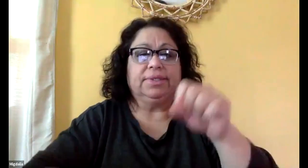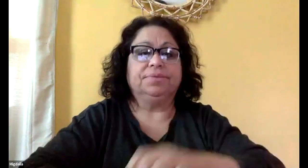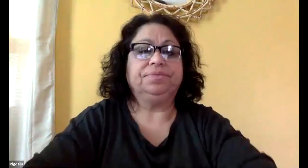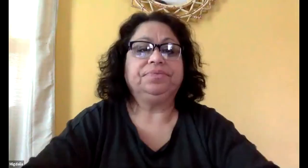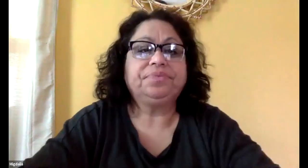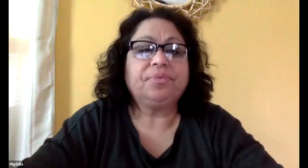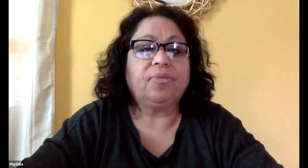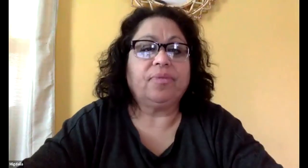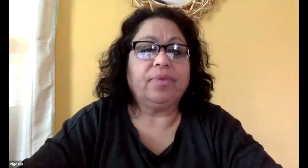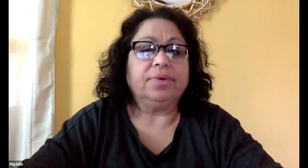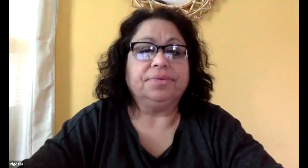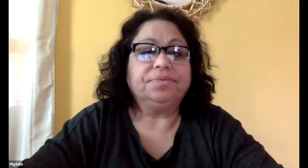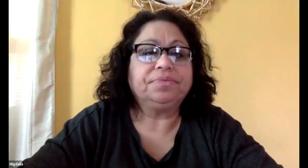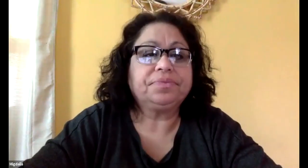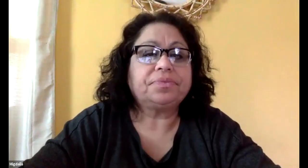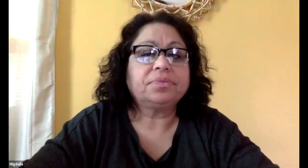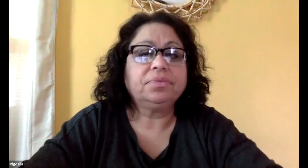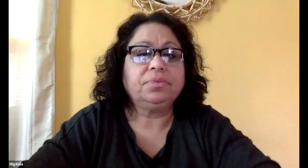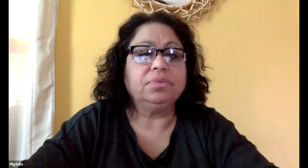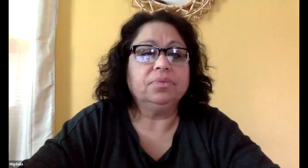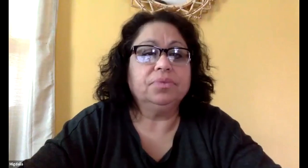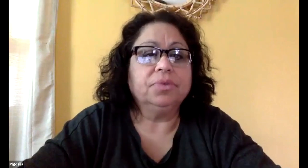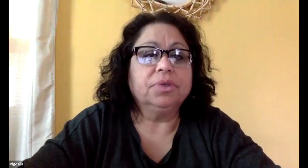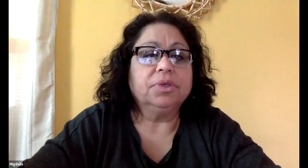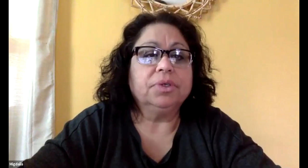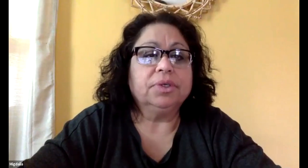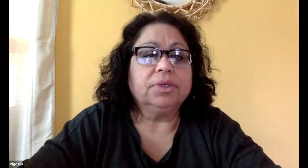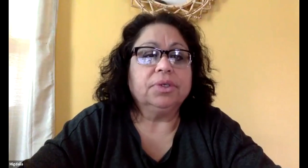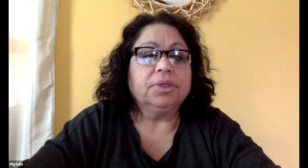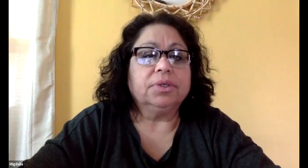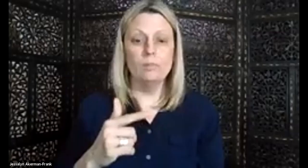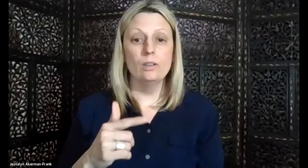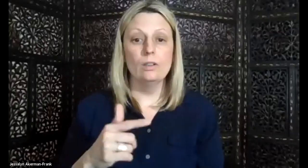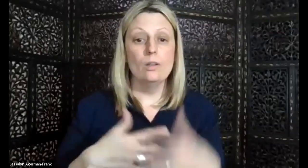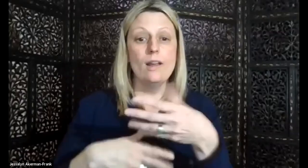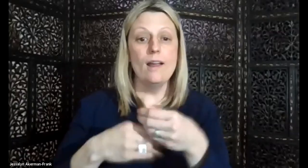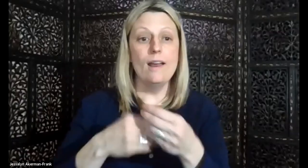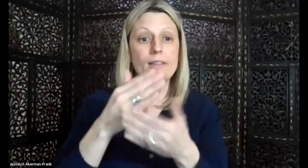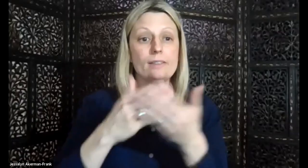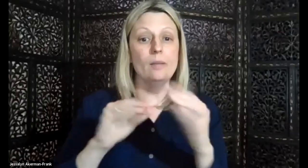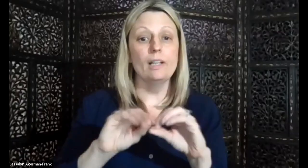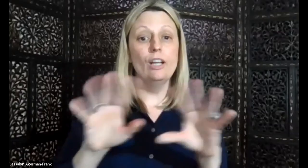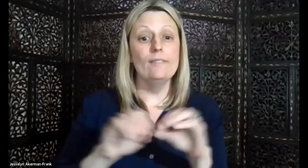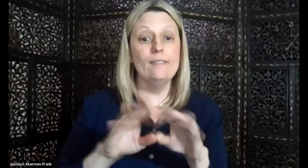so if your roommate Lives with you by April 1st, you have to count them as part of the